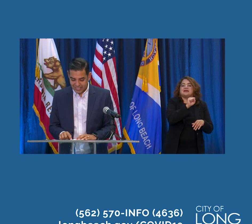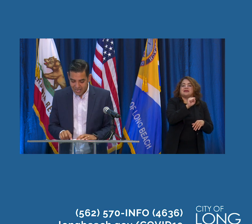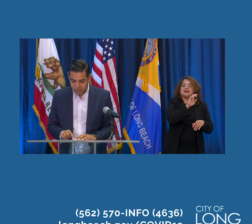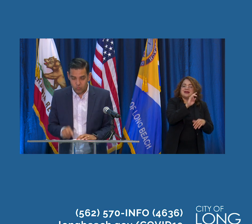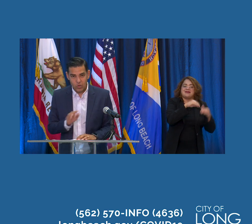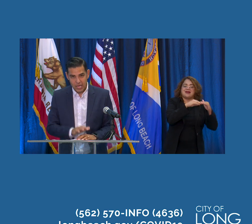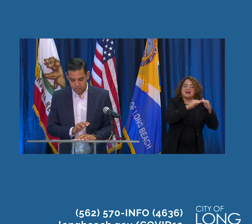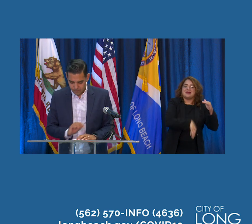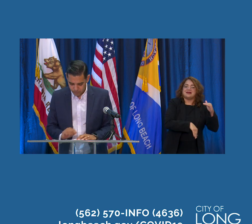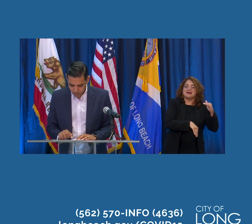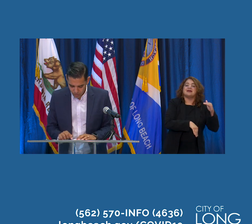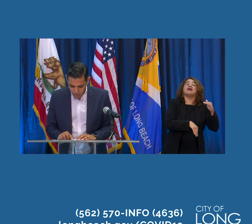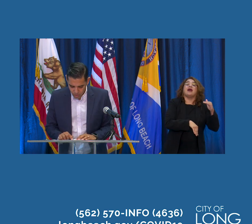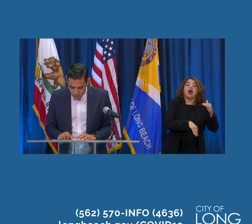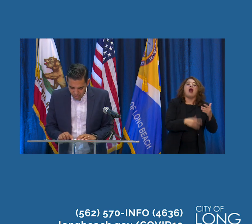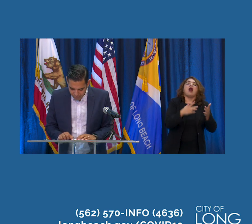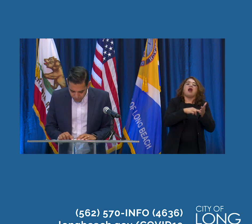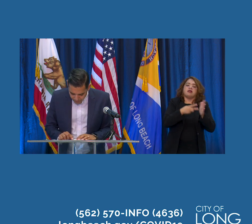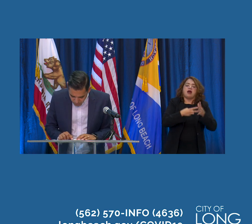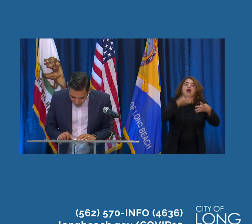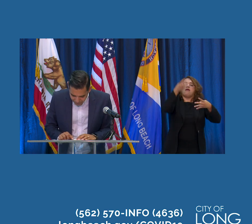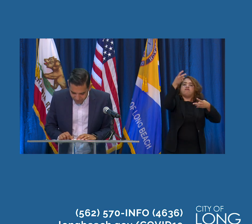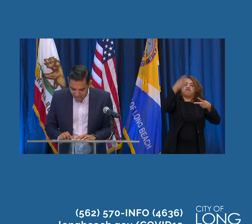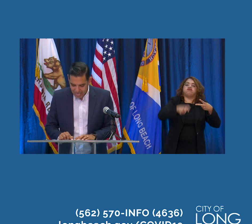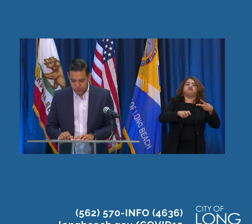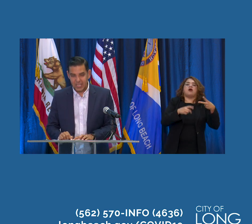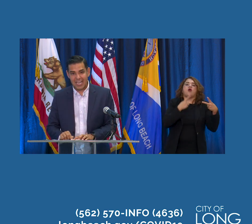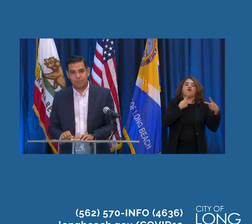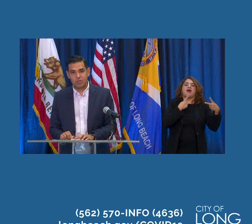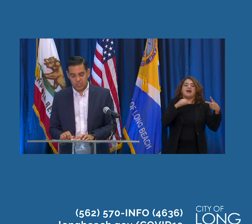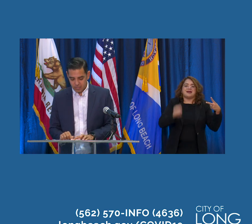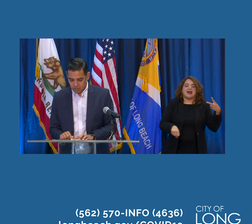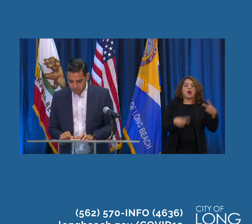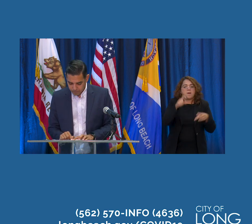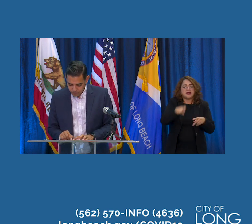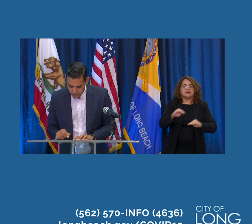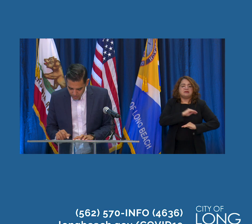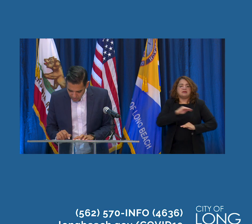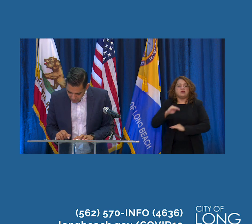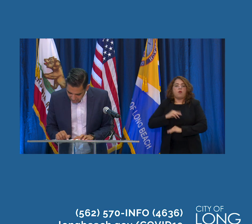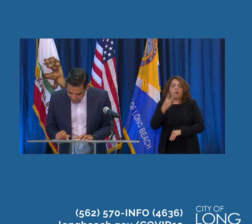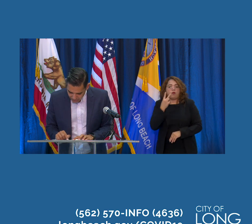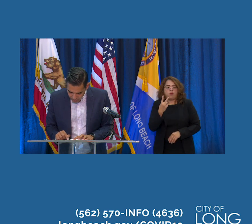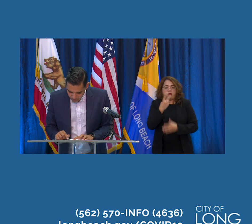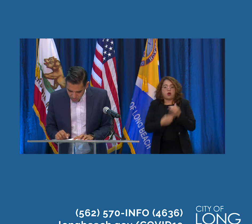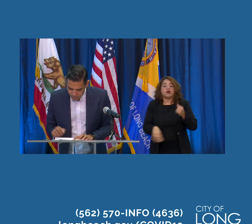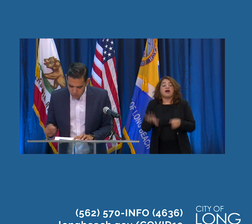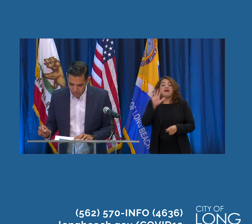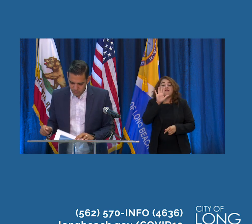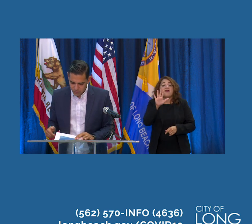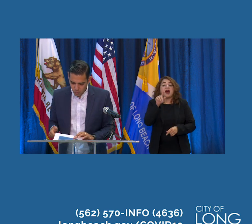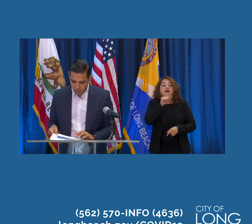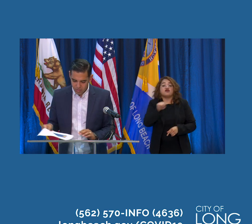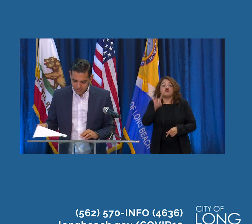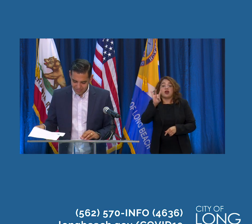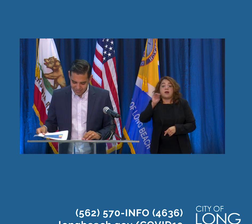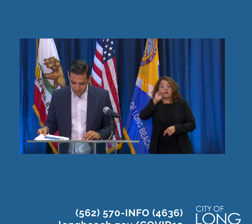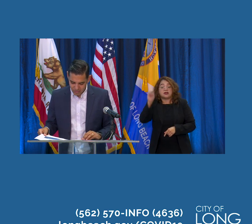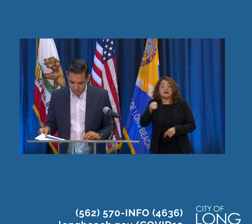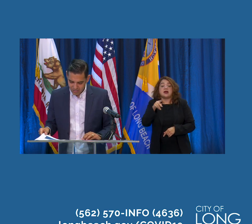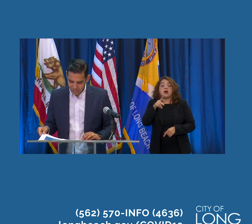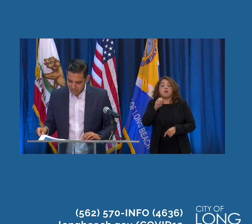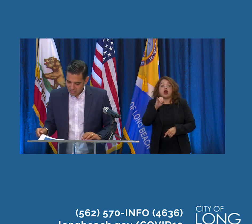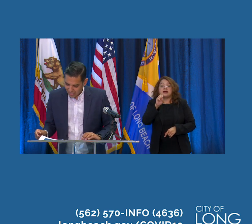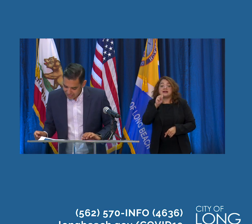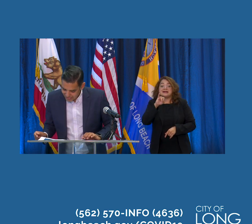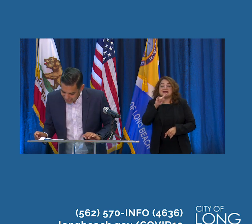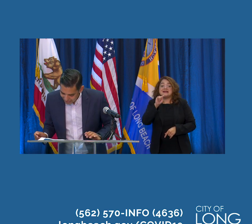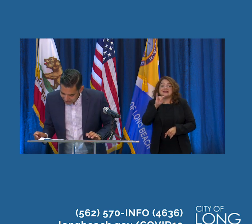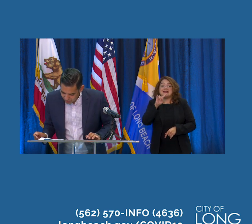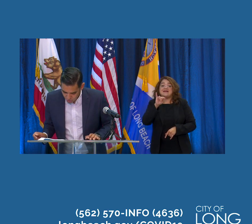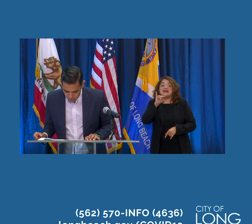To get it to red, you have to be between 5 to 8 percent and between 4 to 7 daily new